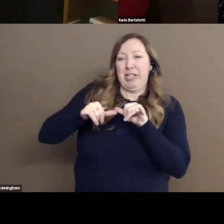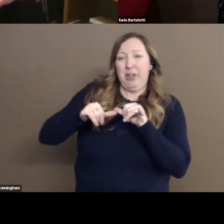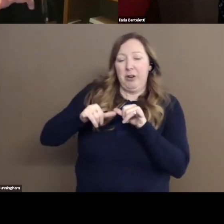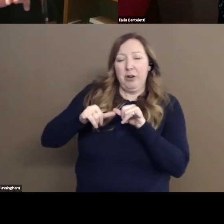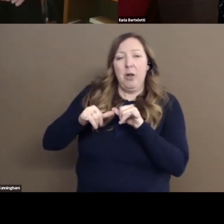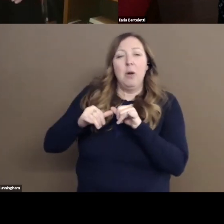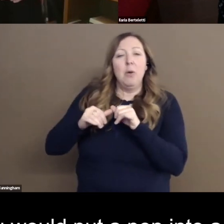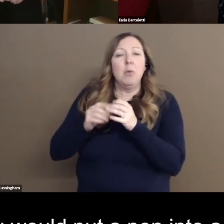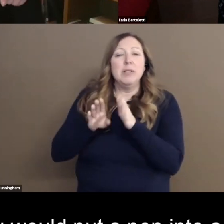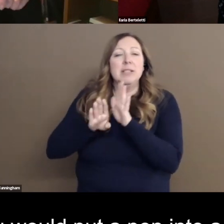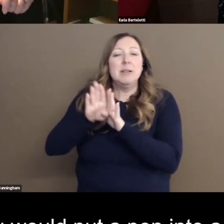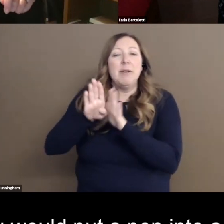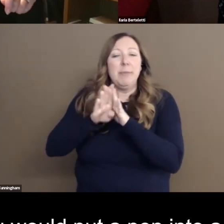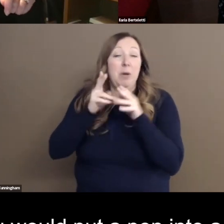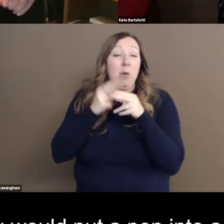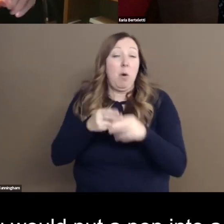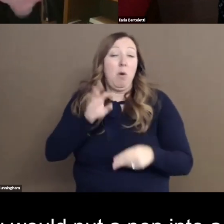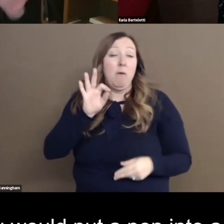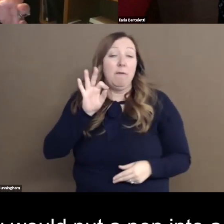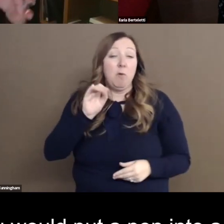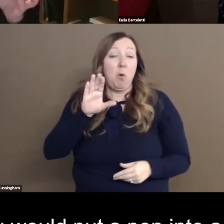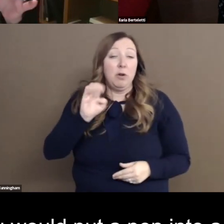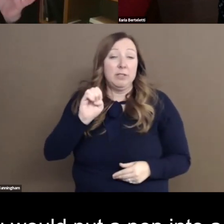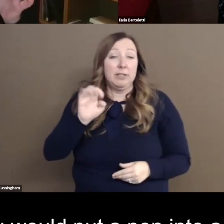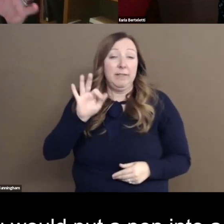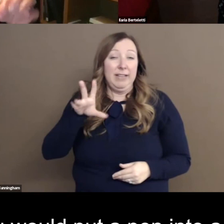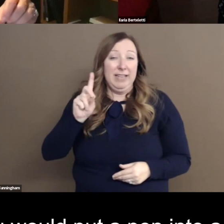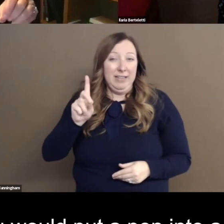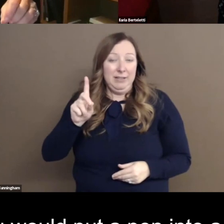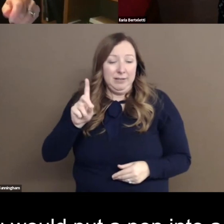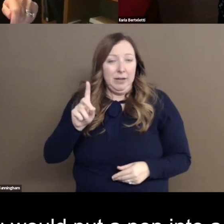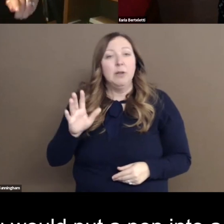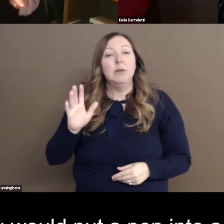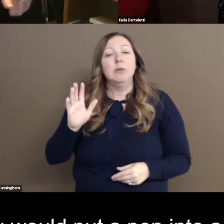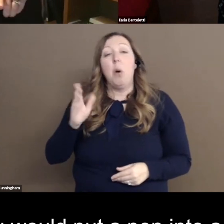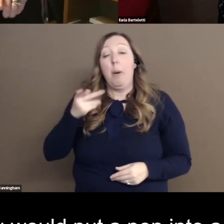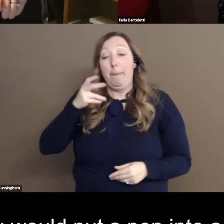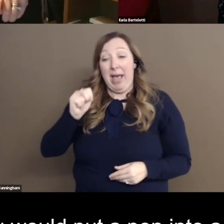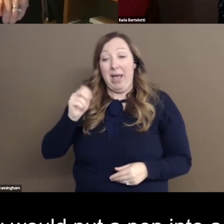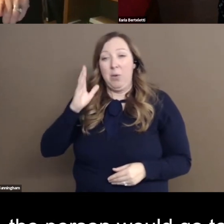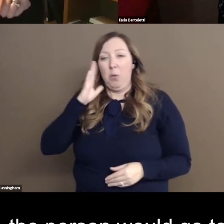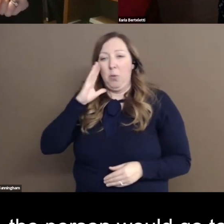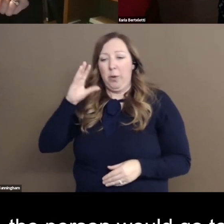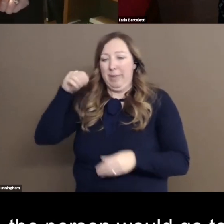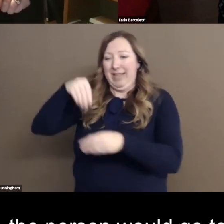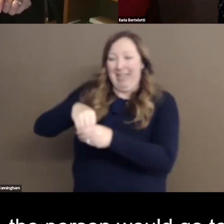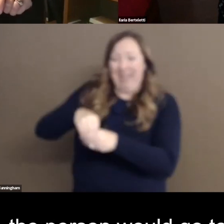would get you would put a pen into a little stylus holder and then force